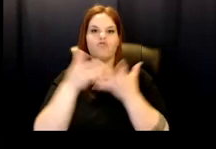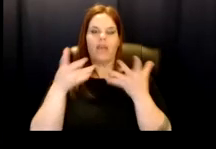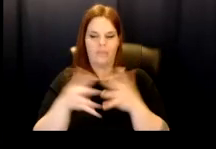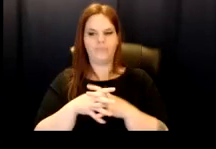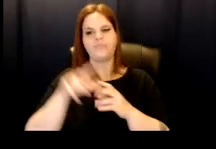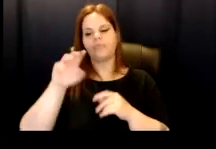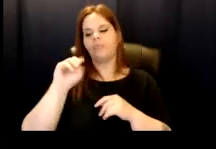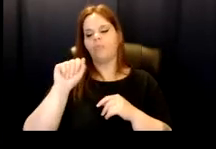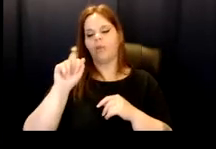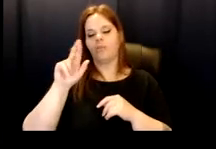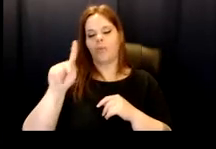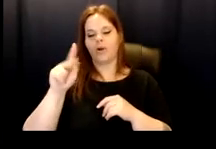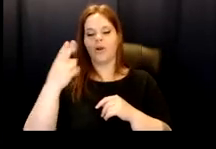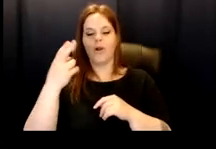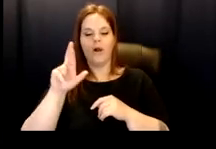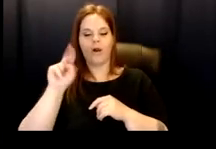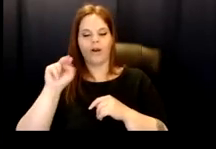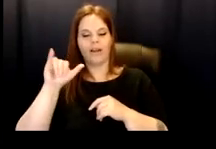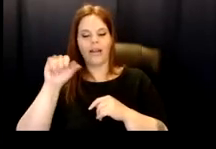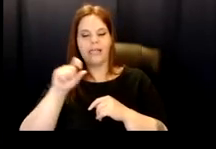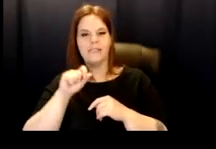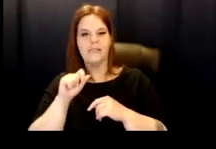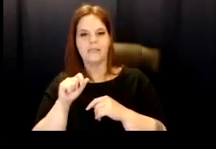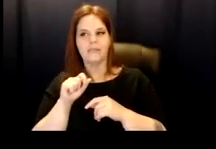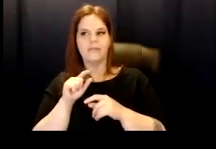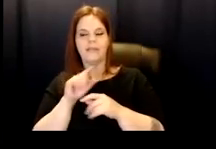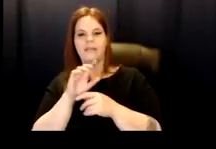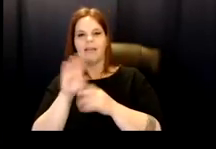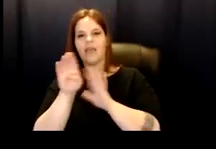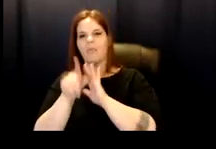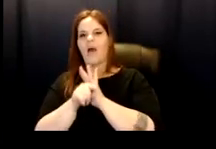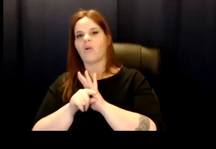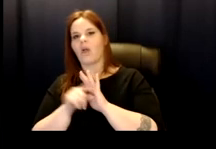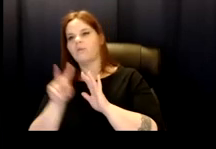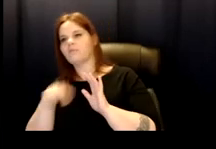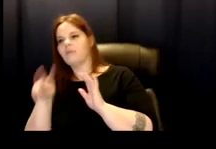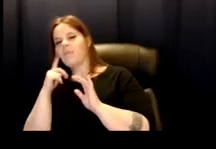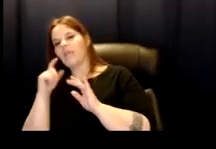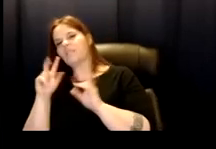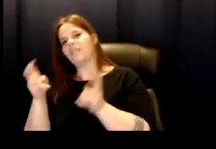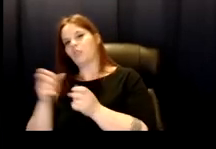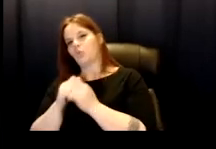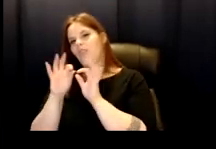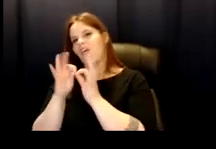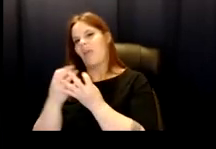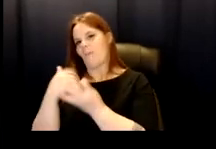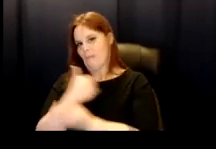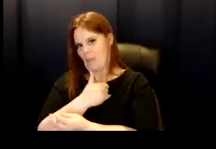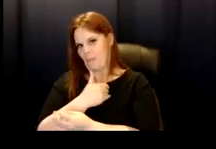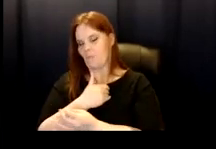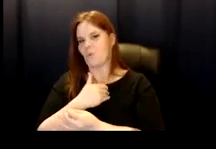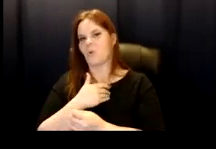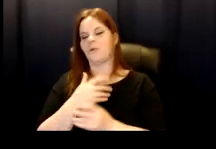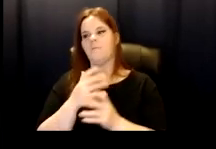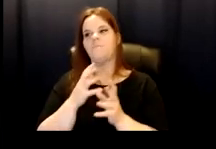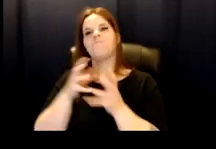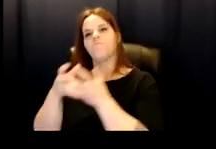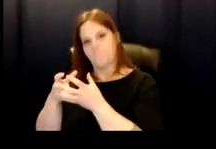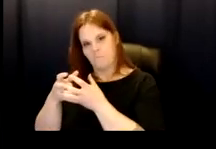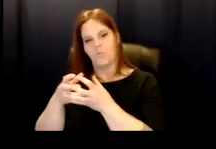is lurking, because of the issue with a family member where he is in an area of rural Washington